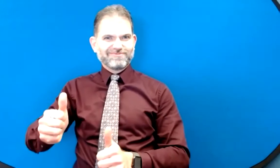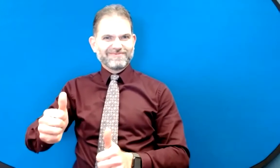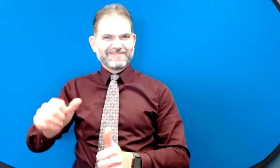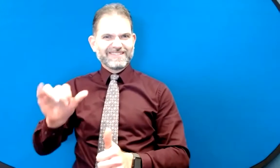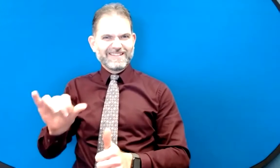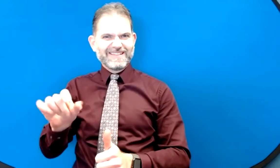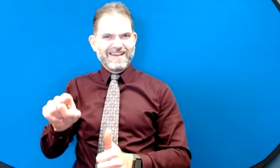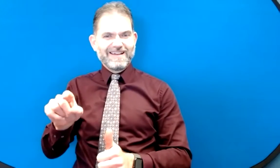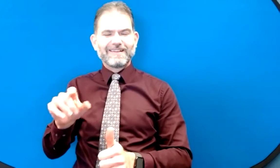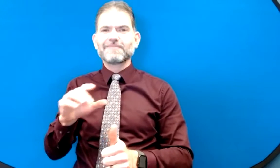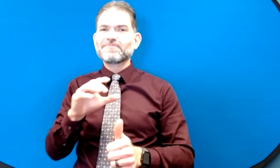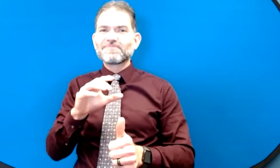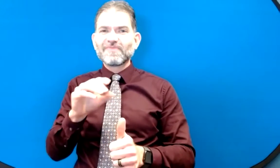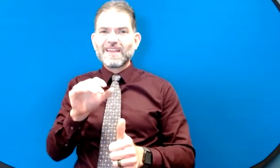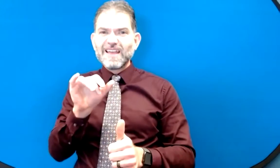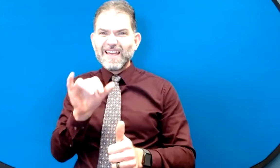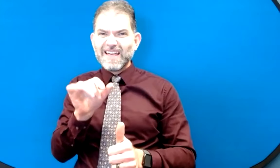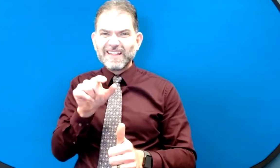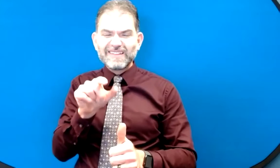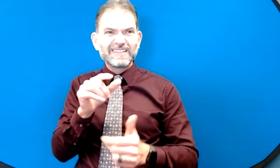ASL Interpreter: and then our cognitive functions begin to decline.